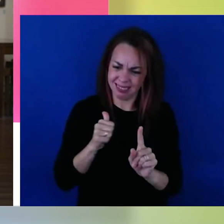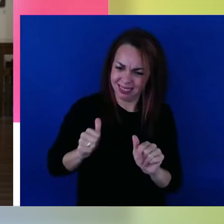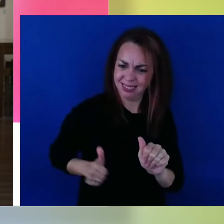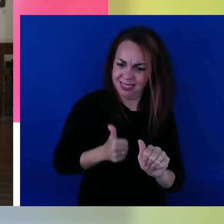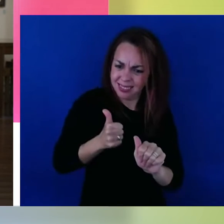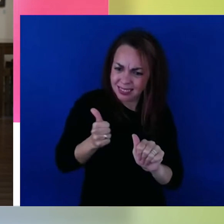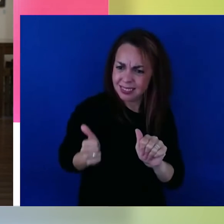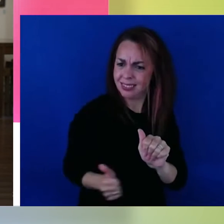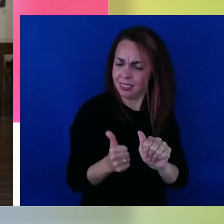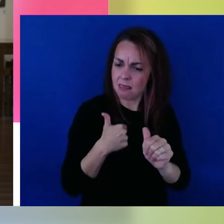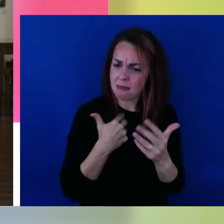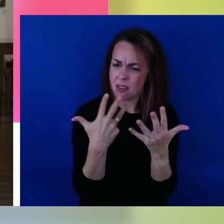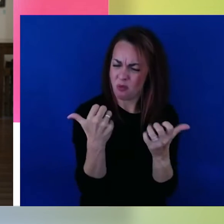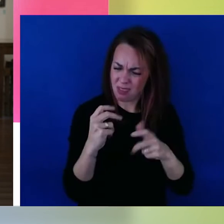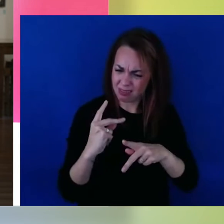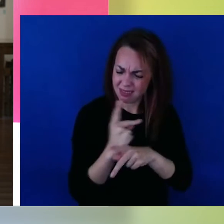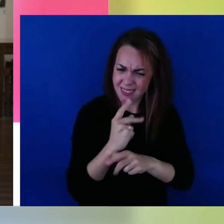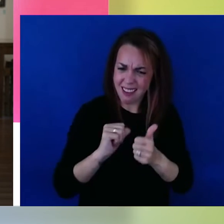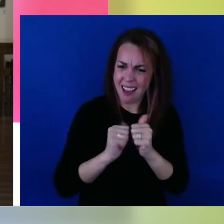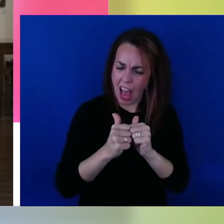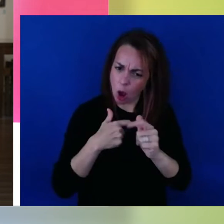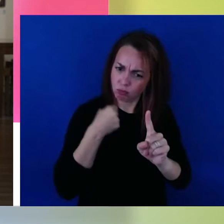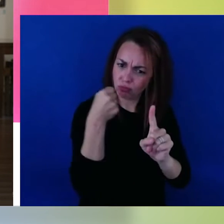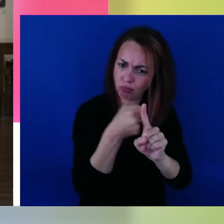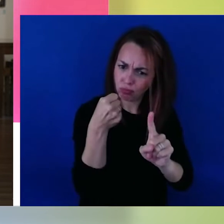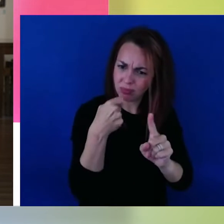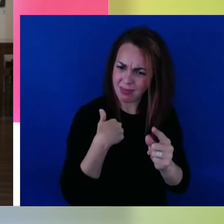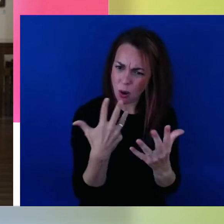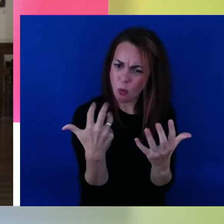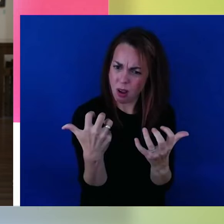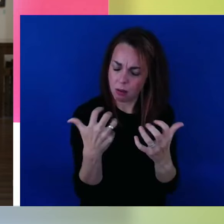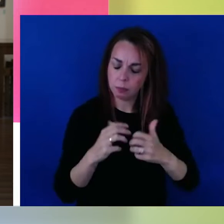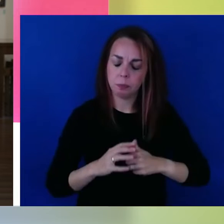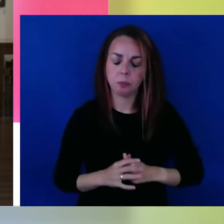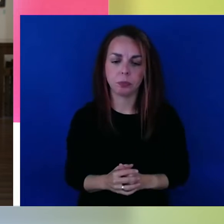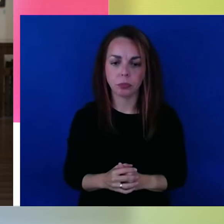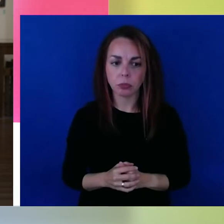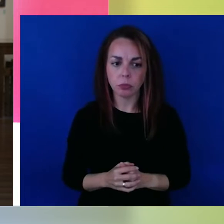to discover a way to make that happen.